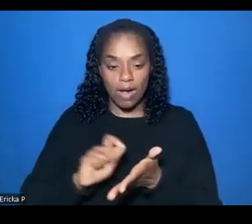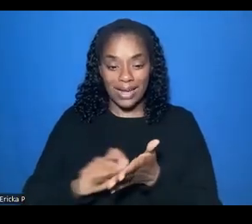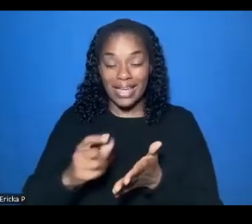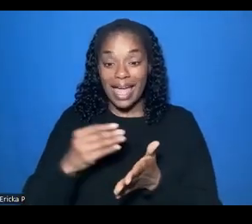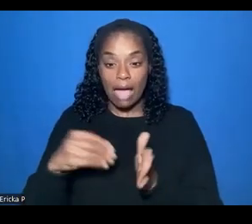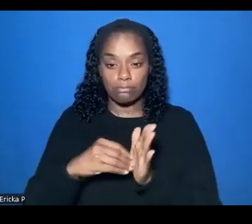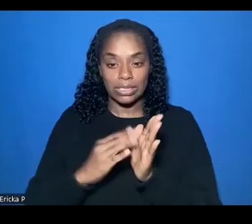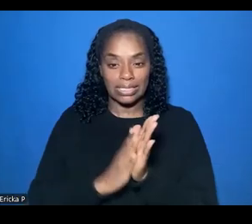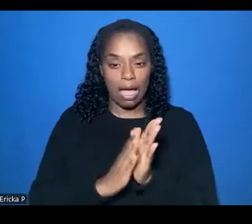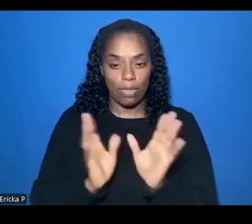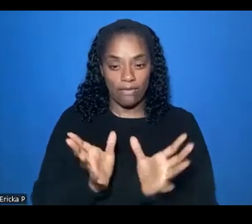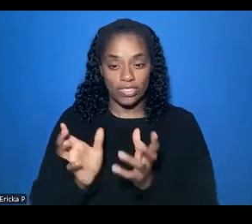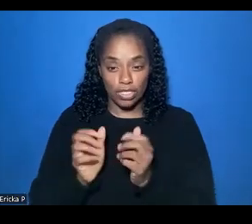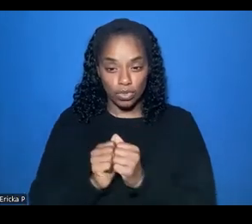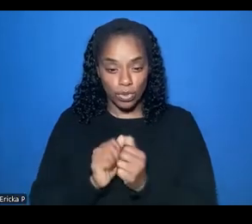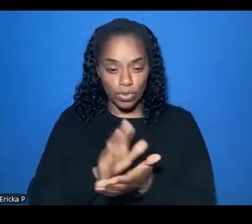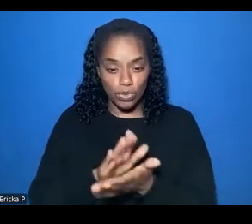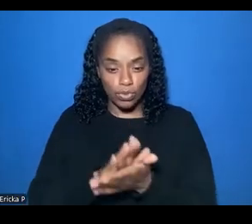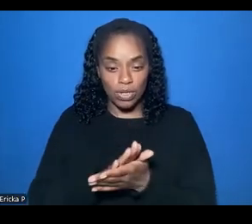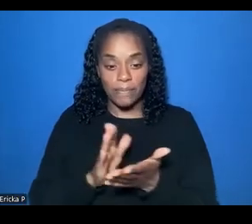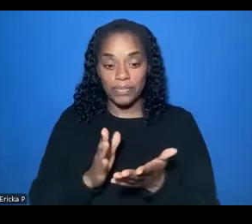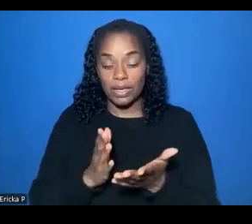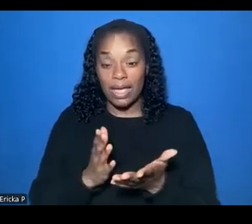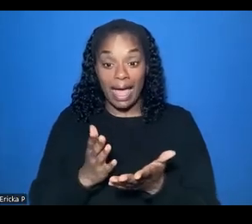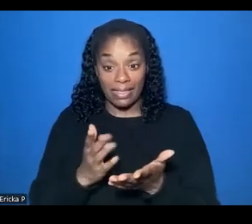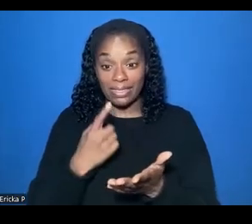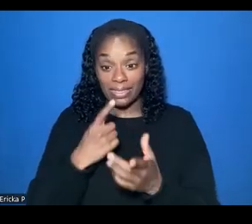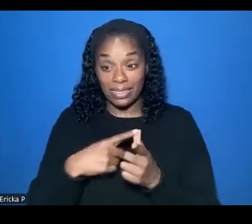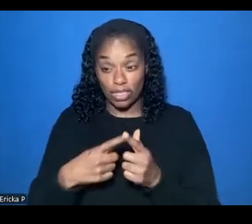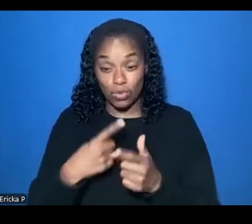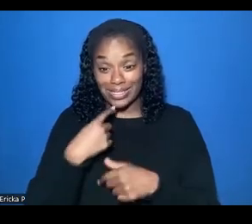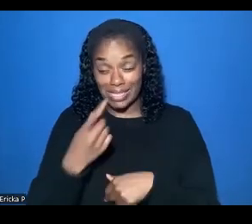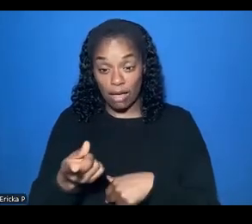And I'll skip anything on this, you know, email or letter is incorrect. Please let me know.